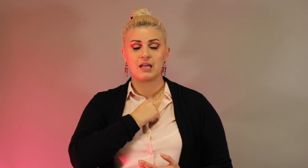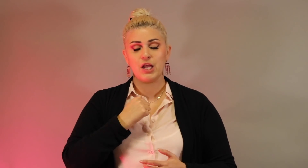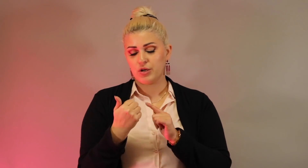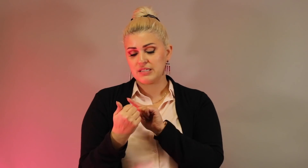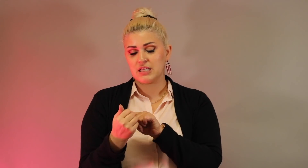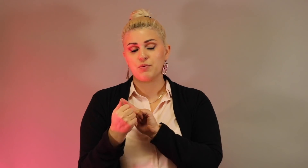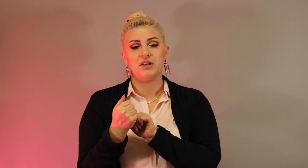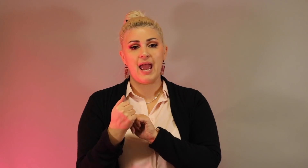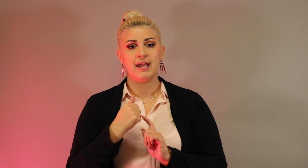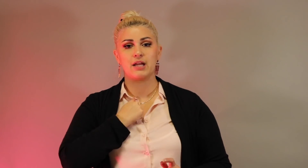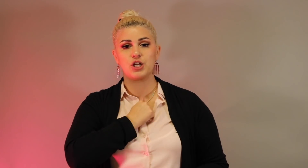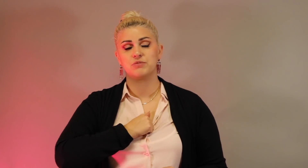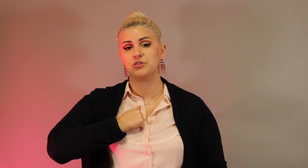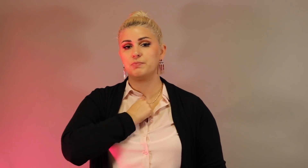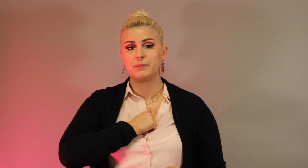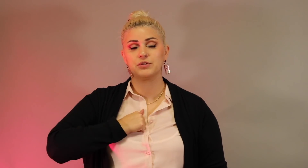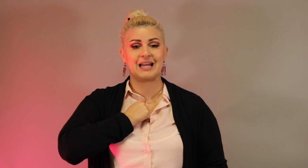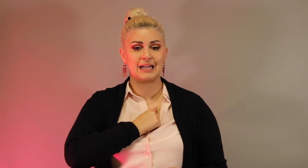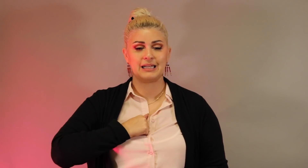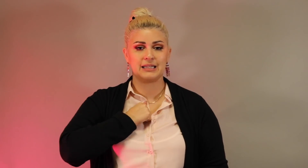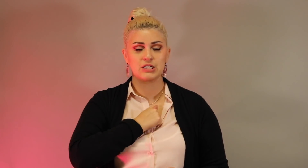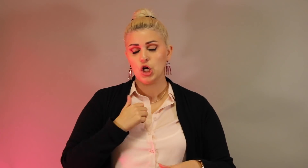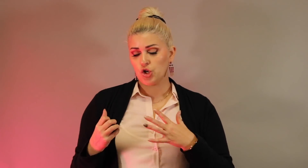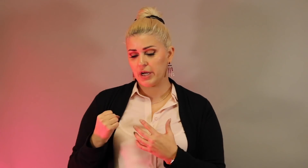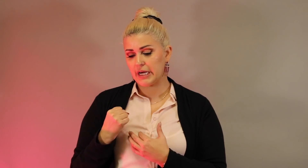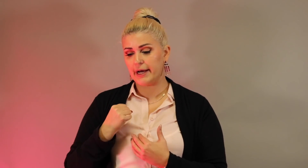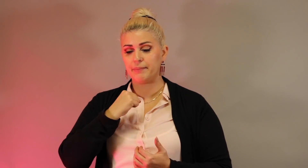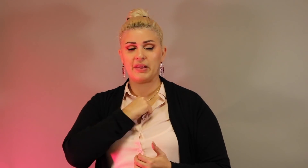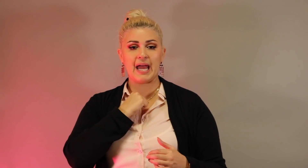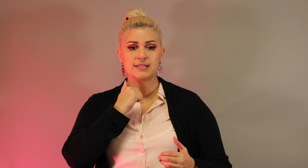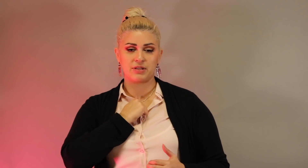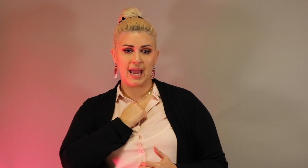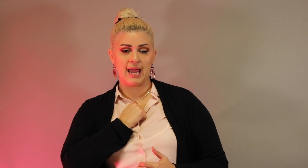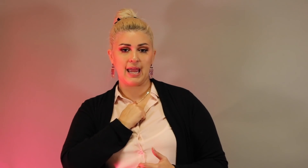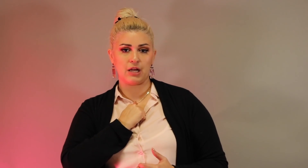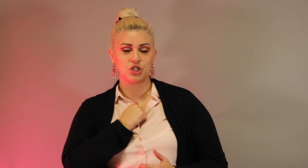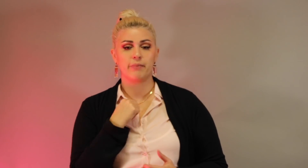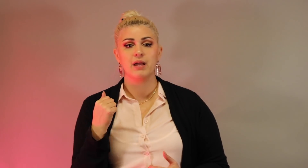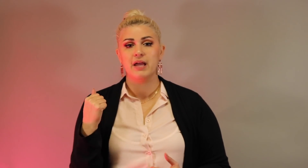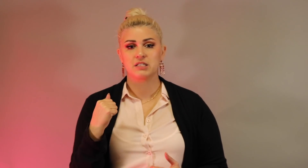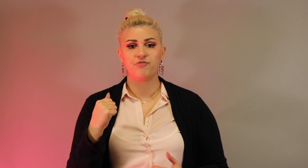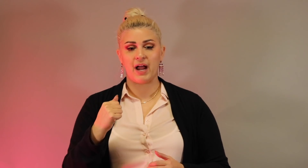And you can see this with a hand shape too, people signing it like this. Don't get caught up on the S or the A hand shape, it's fine.